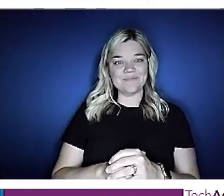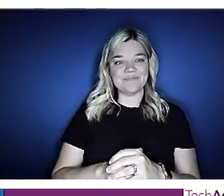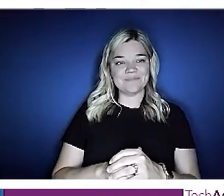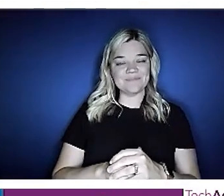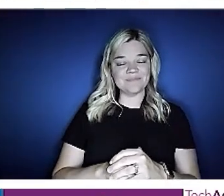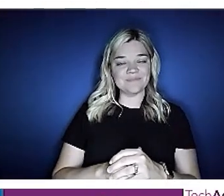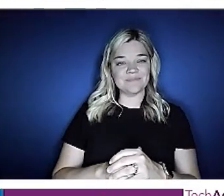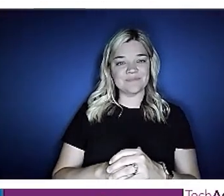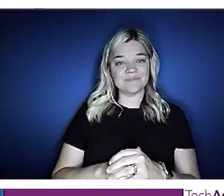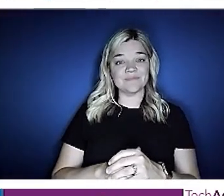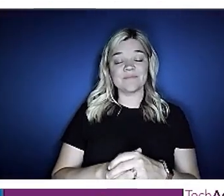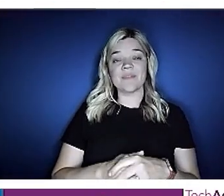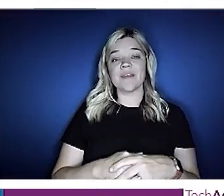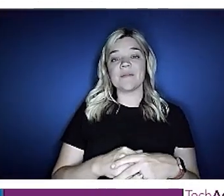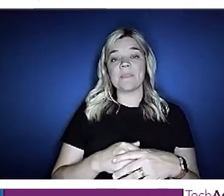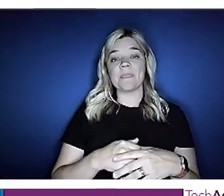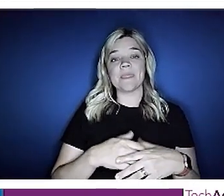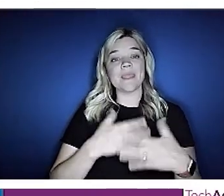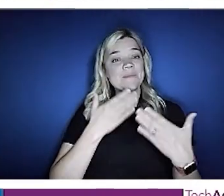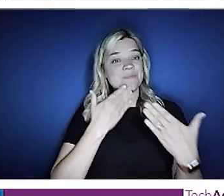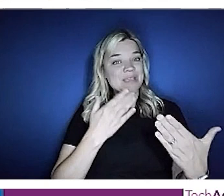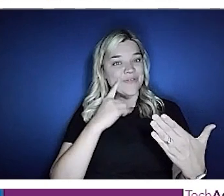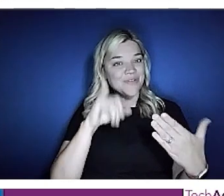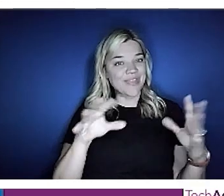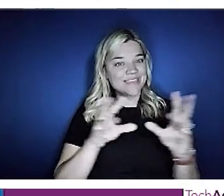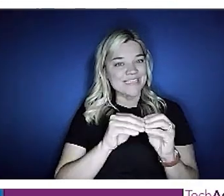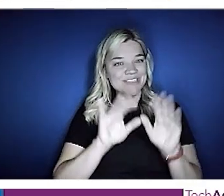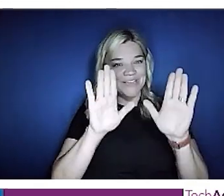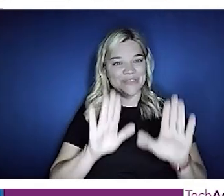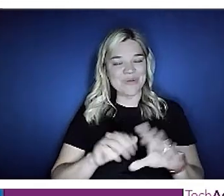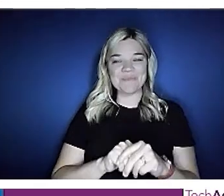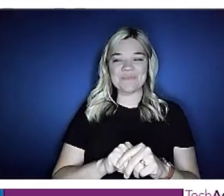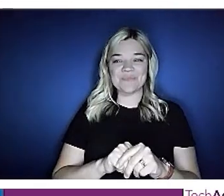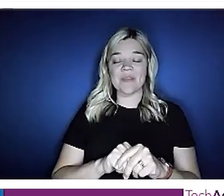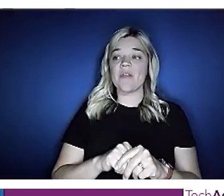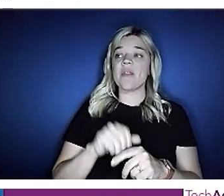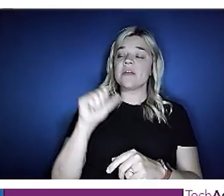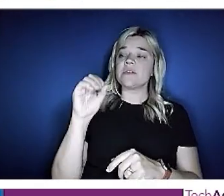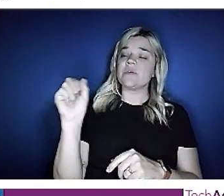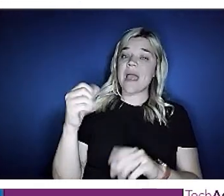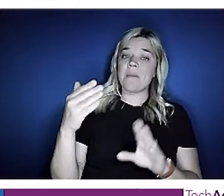Hi Carrie Jo. Thanks for that session. That was great. So, yeah, but before we get started with the questions,